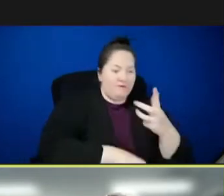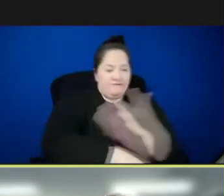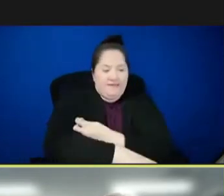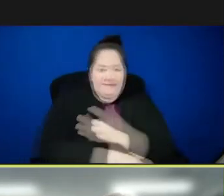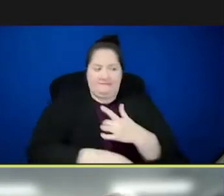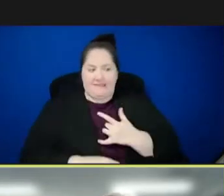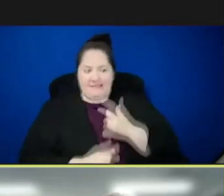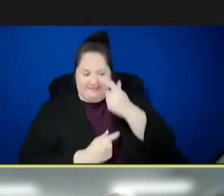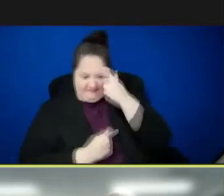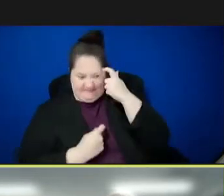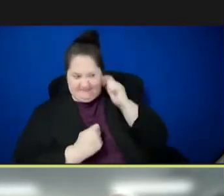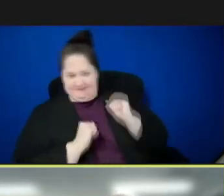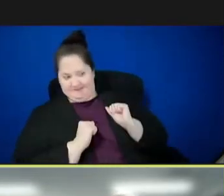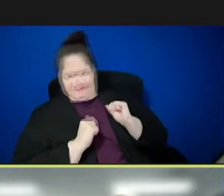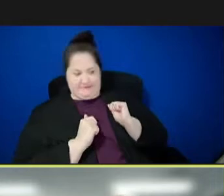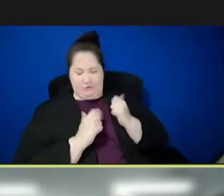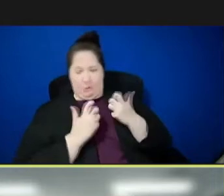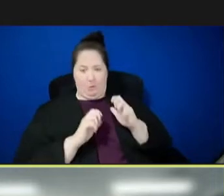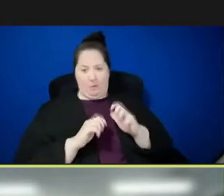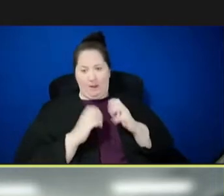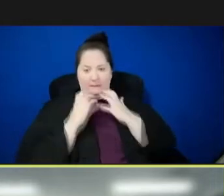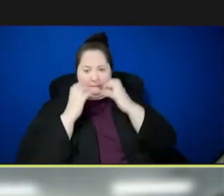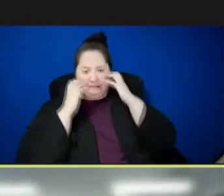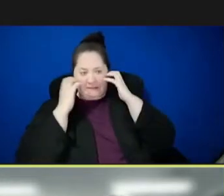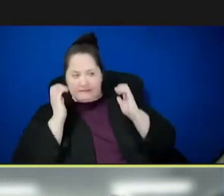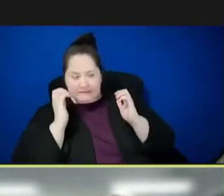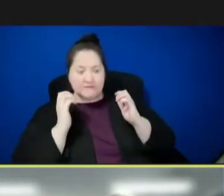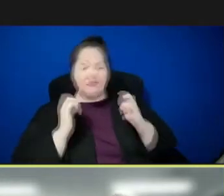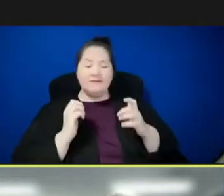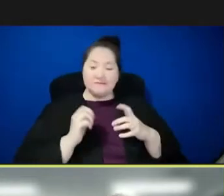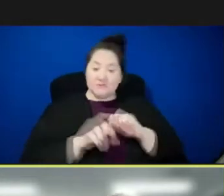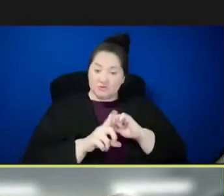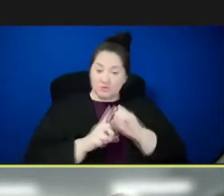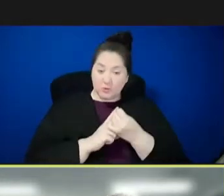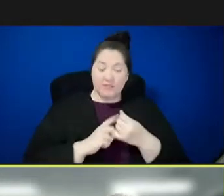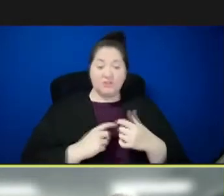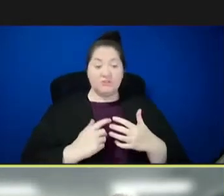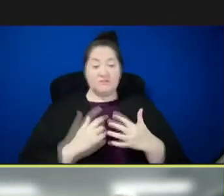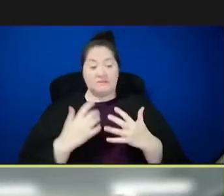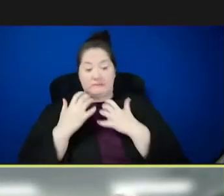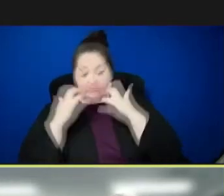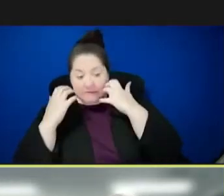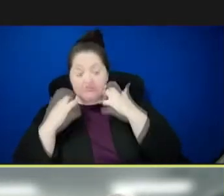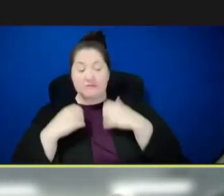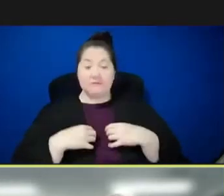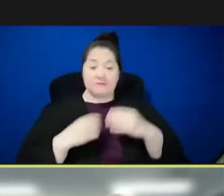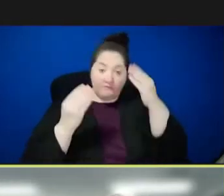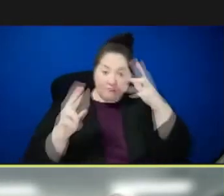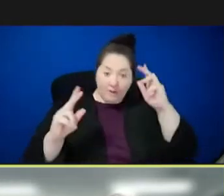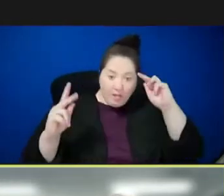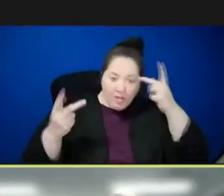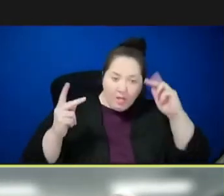vaccination leaves us in a situation where measles and misinformation together put communities,